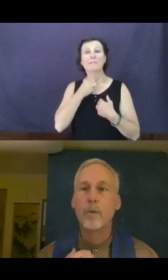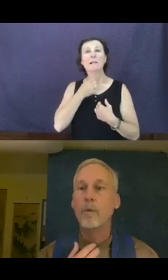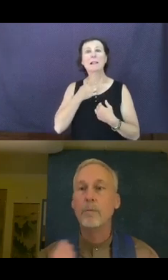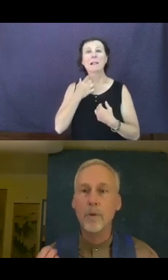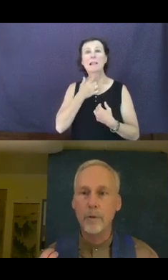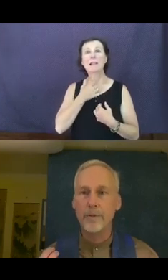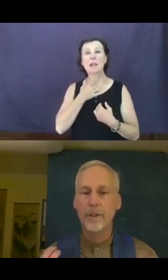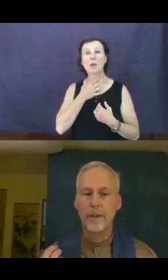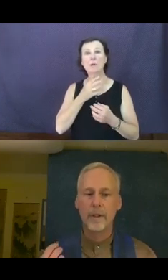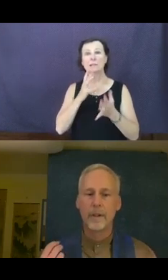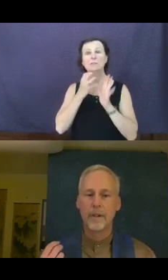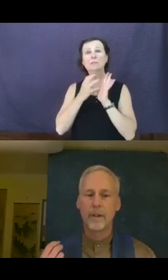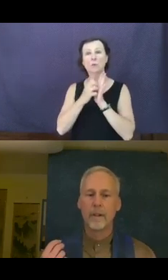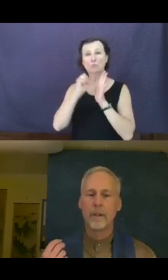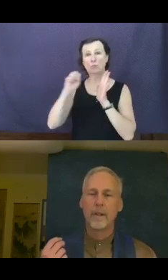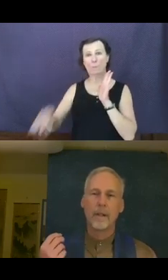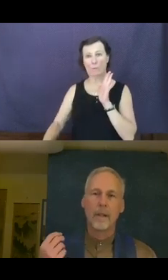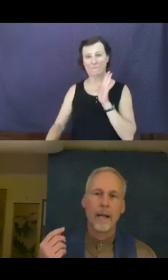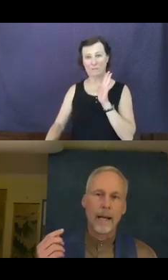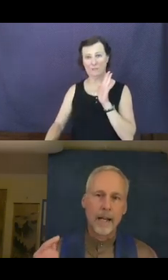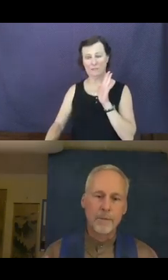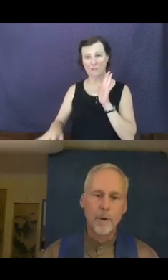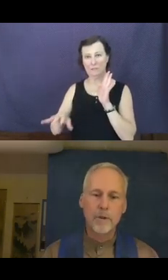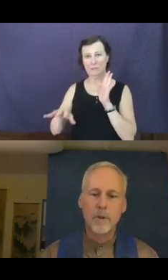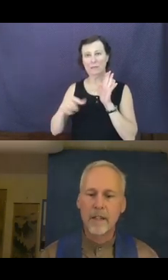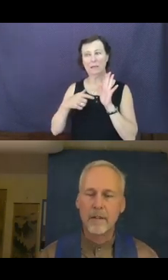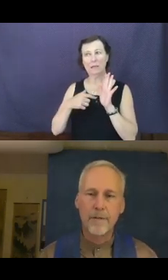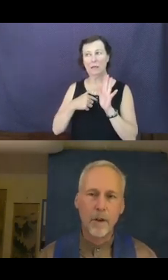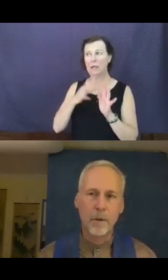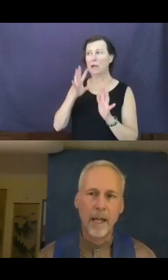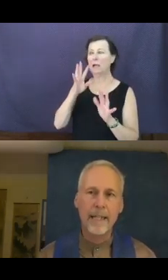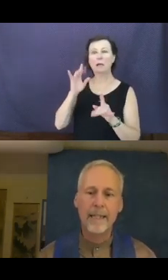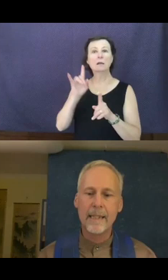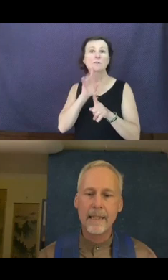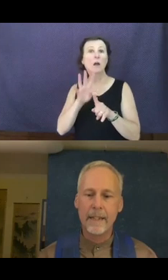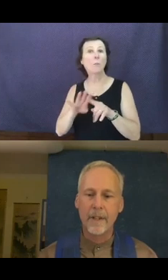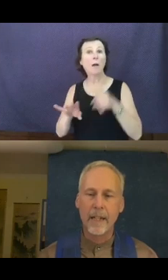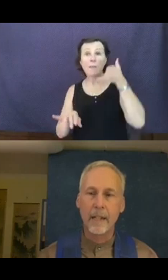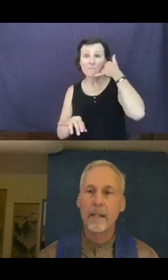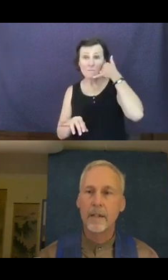removed. And I spoke to him on the phone late in the evening